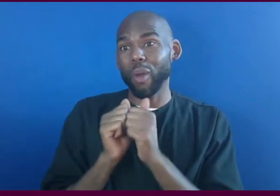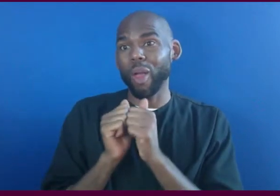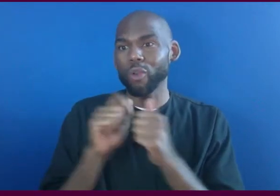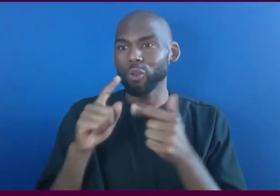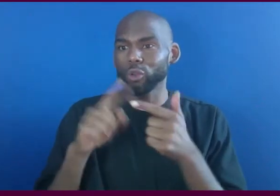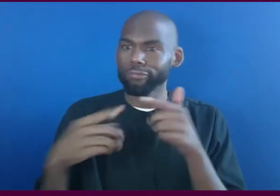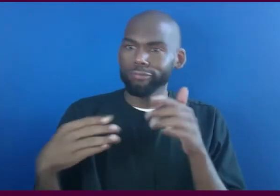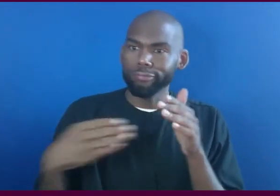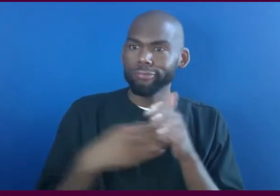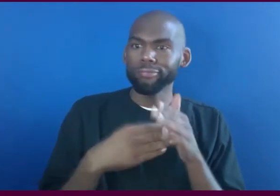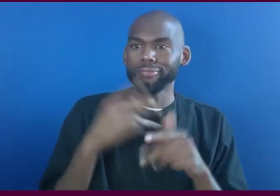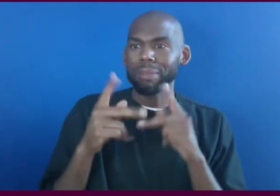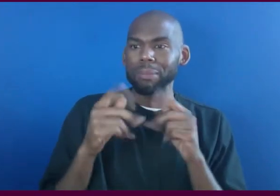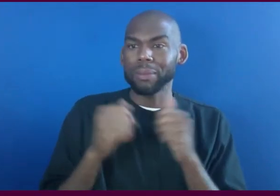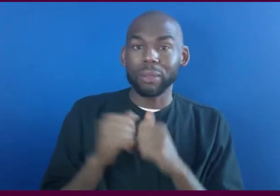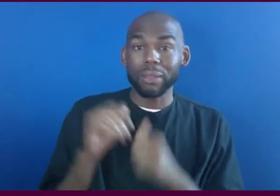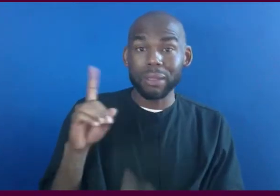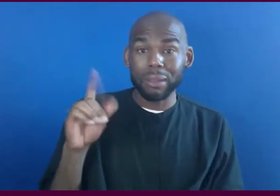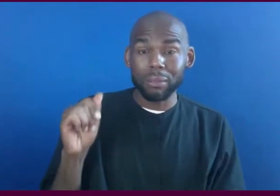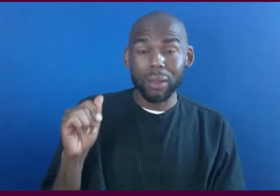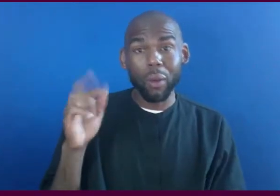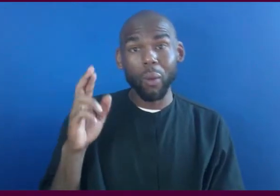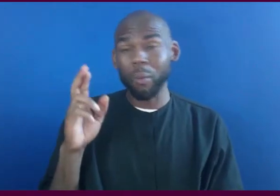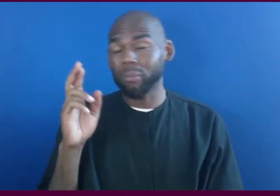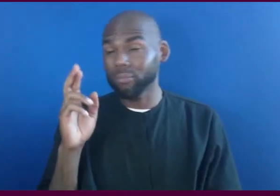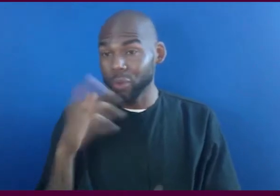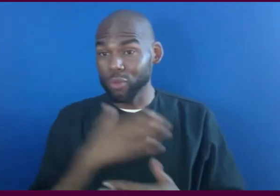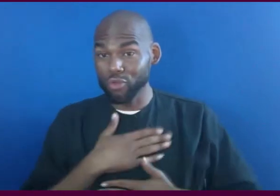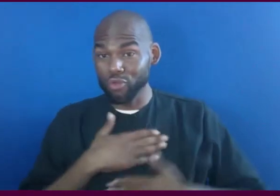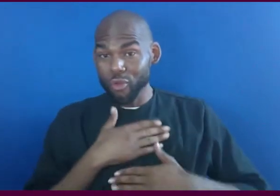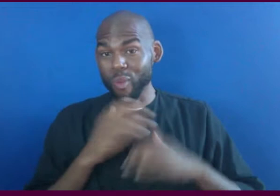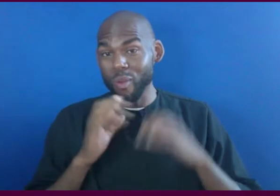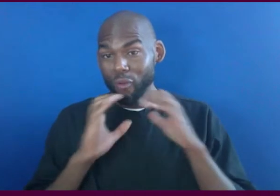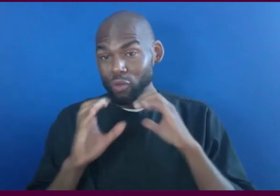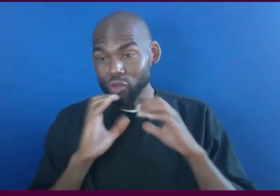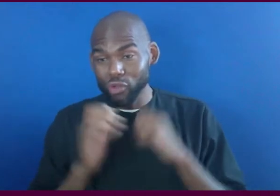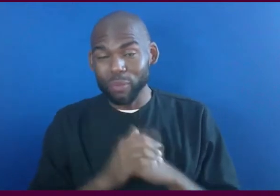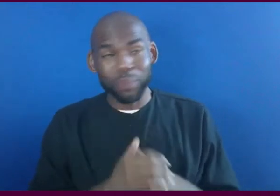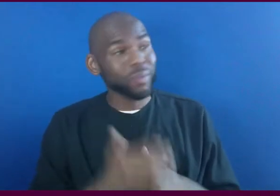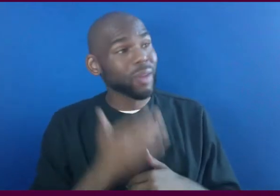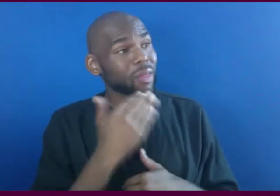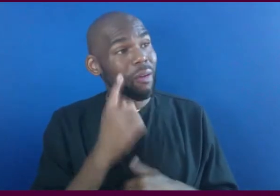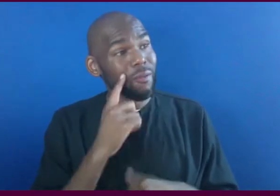And I hope that you enjoy our conversation. Thank you so much for joining me, Nikki.